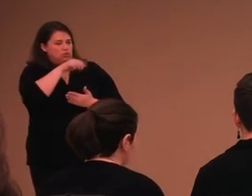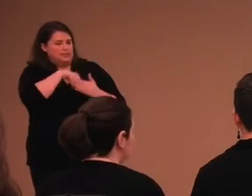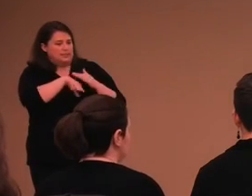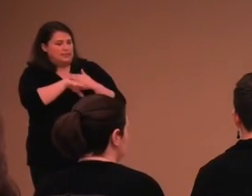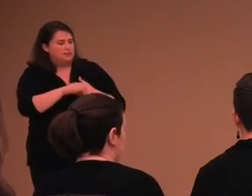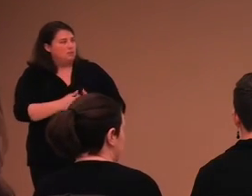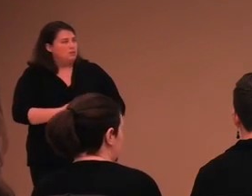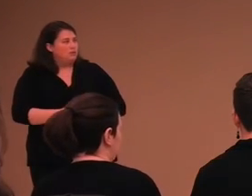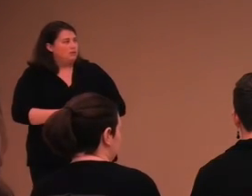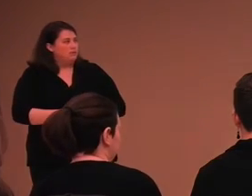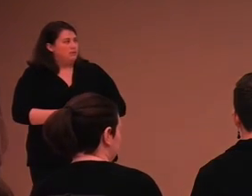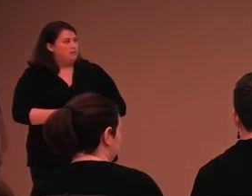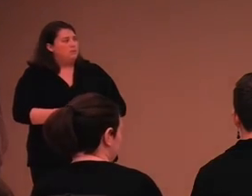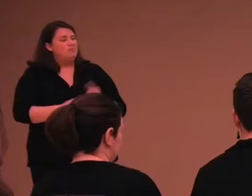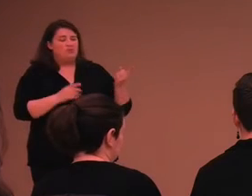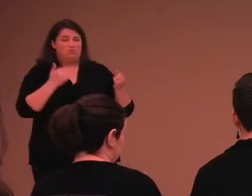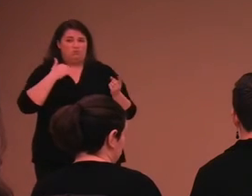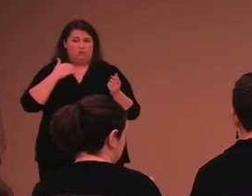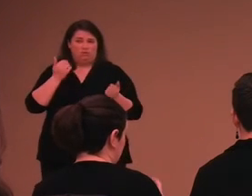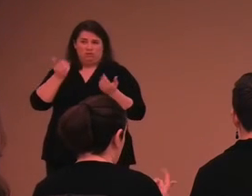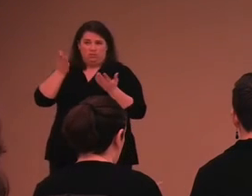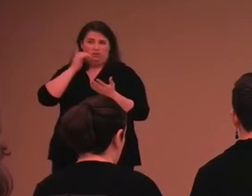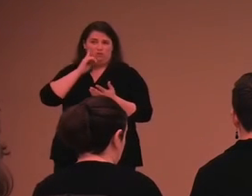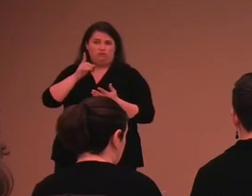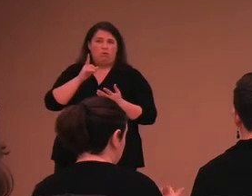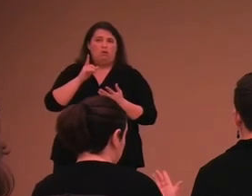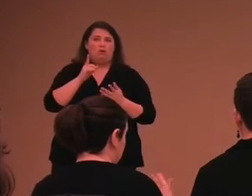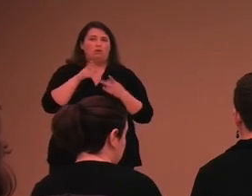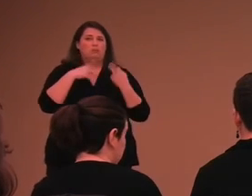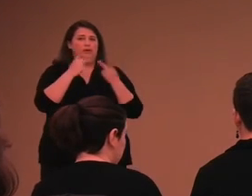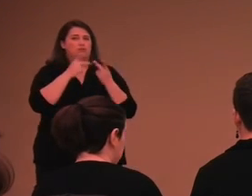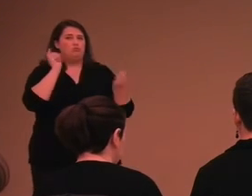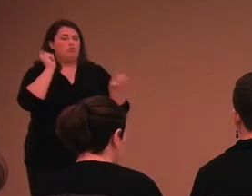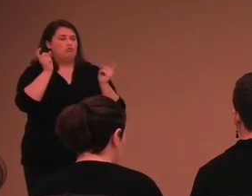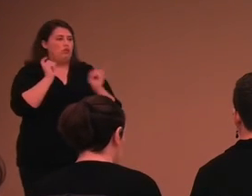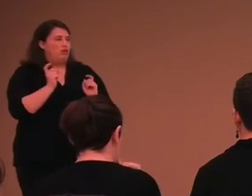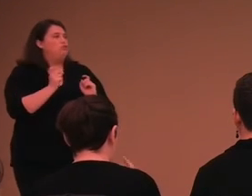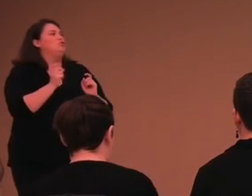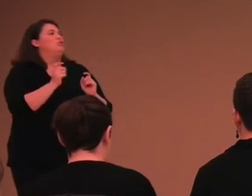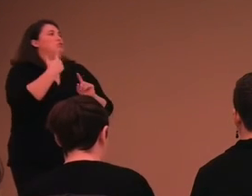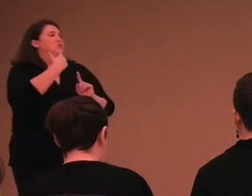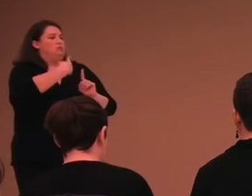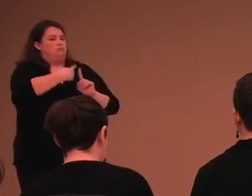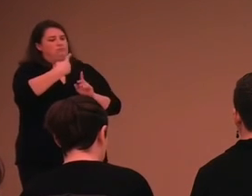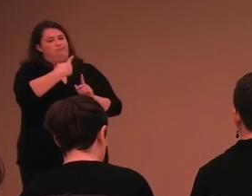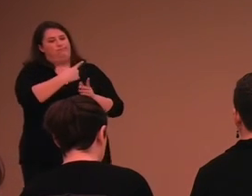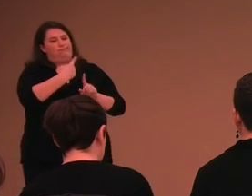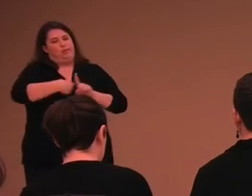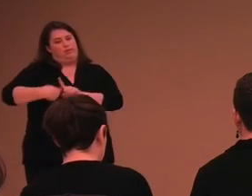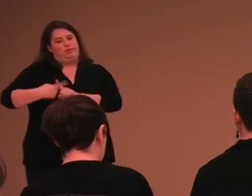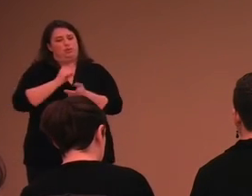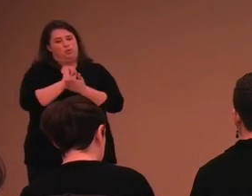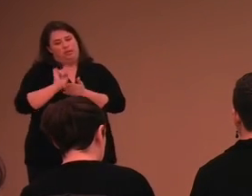Do you have any recommendations for places that are updating their exhibits or materials monthly or even weekly